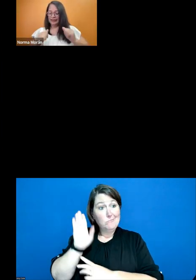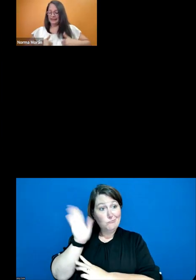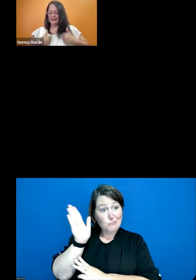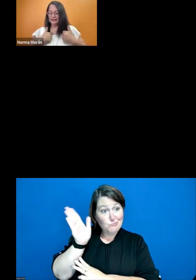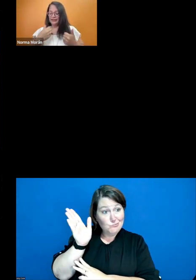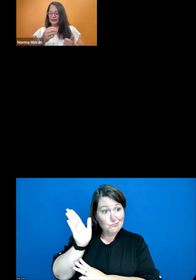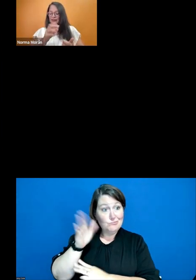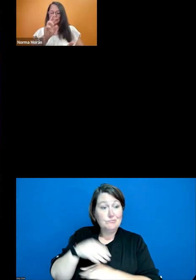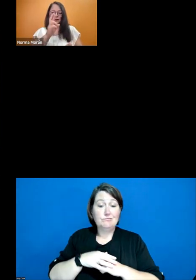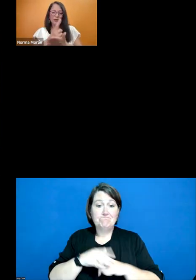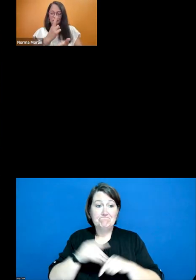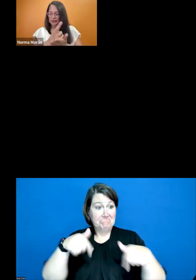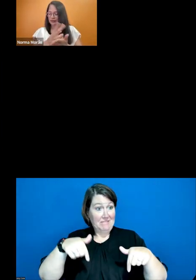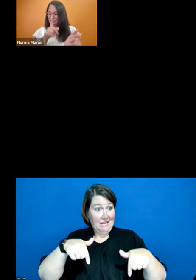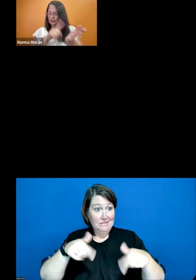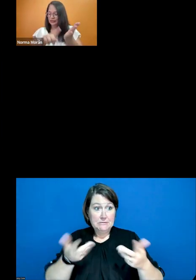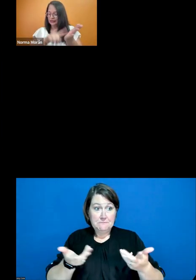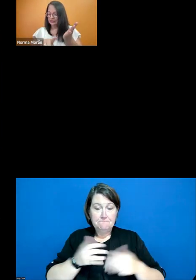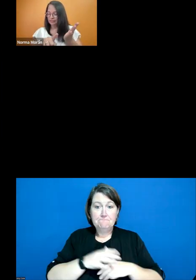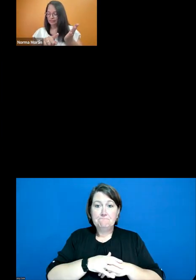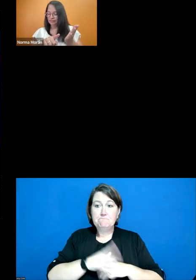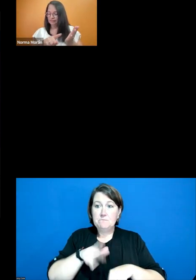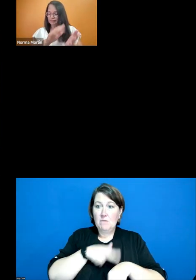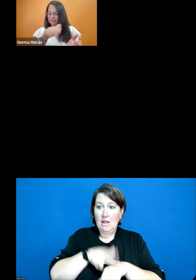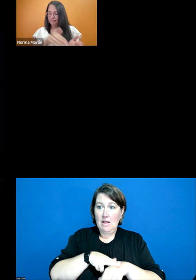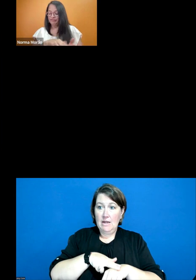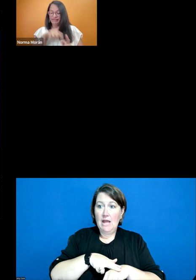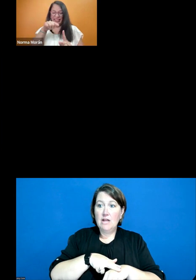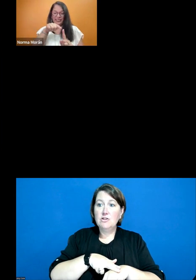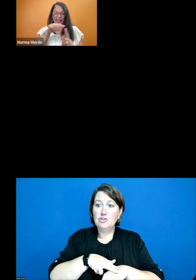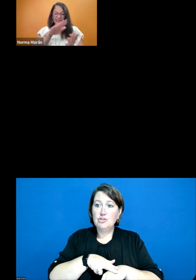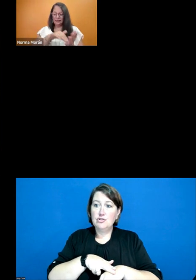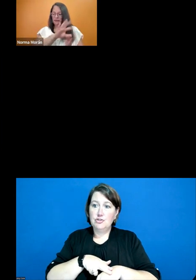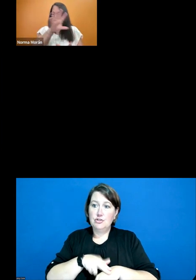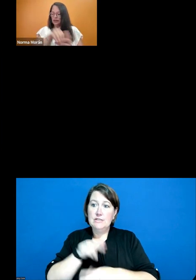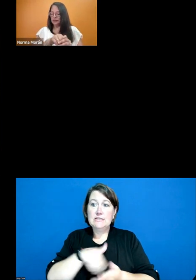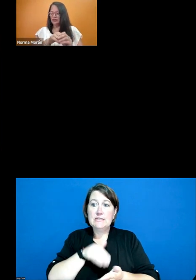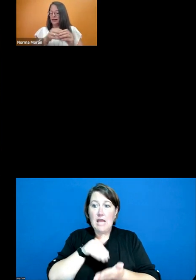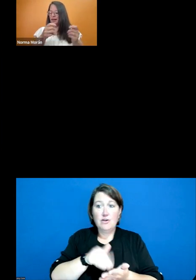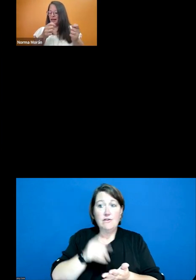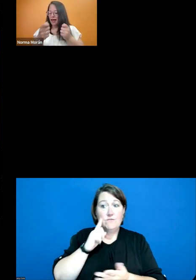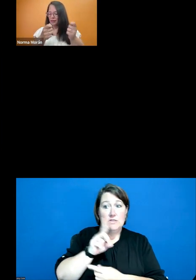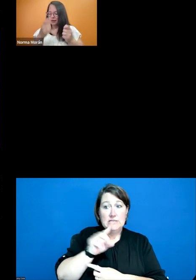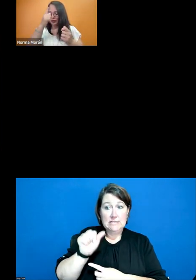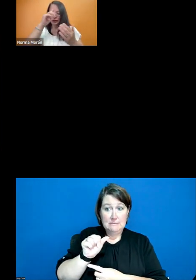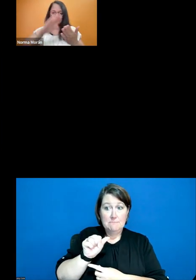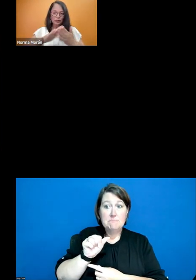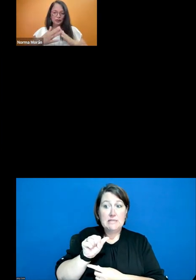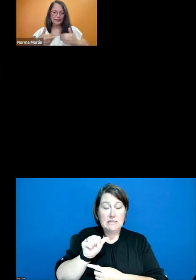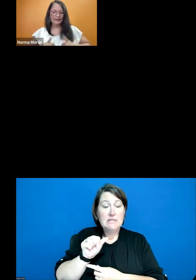and this is set up by the National Disability Center, and this center involves